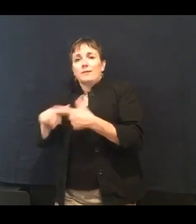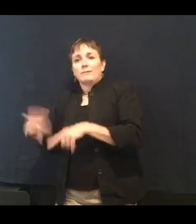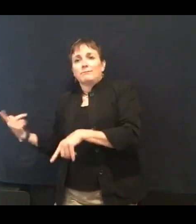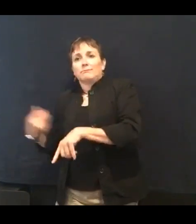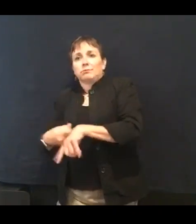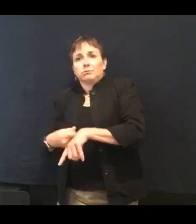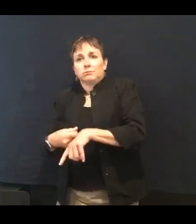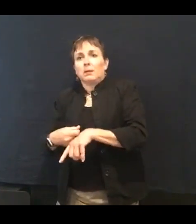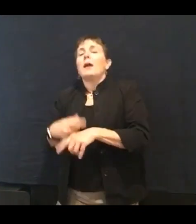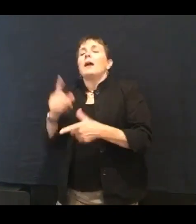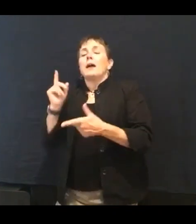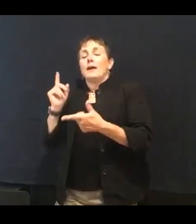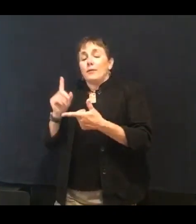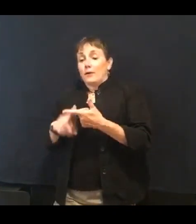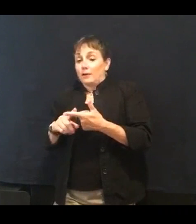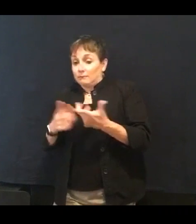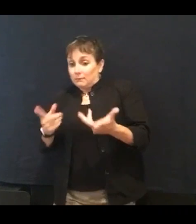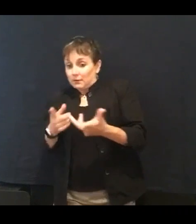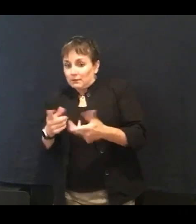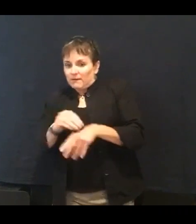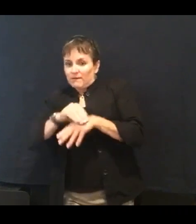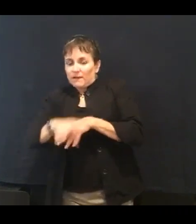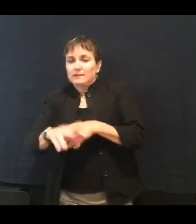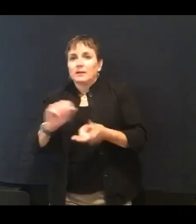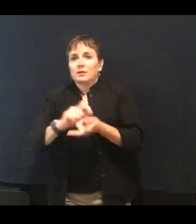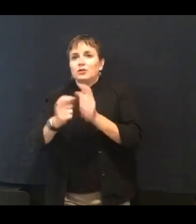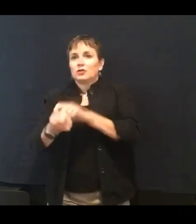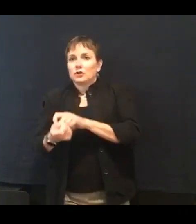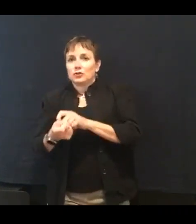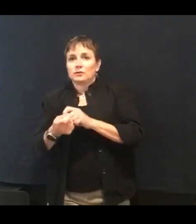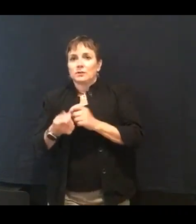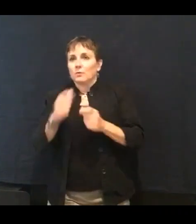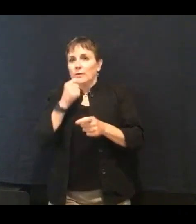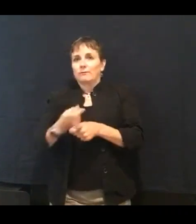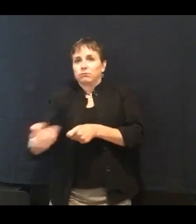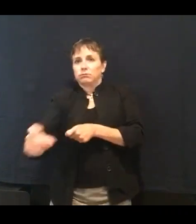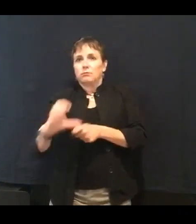without killing the cell itself. Promising early efforts to develop